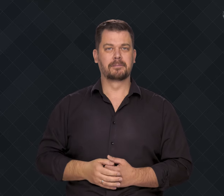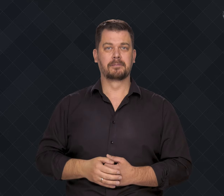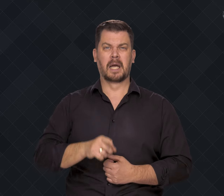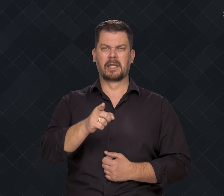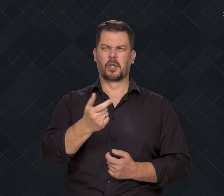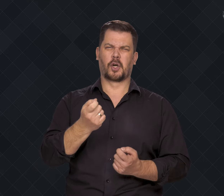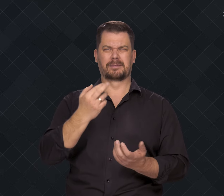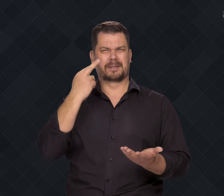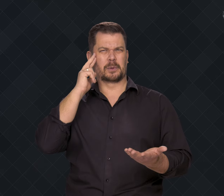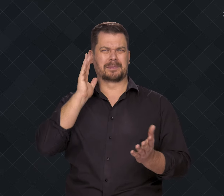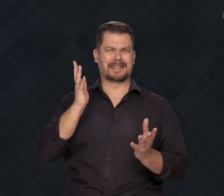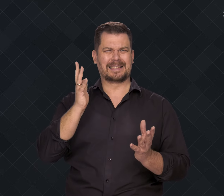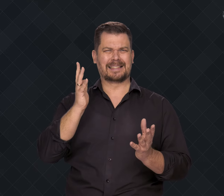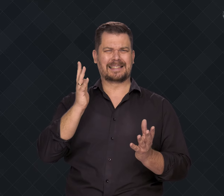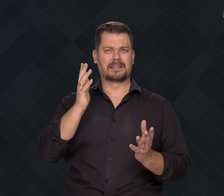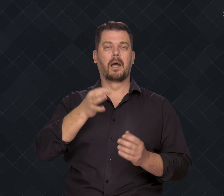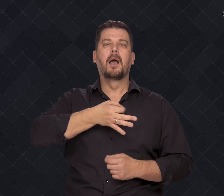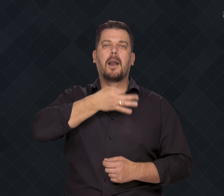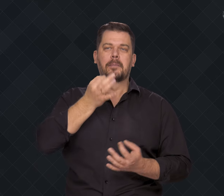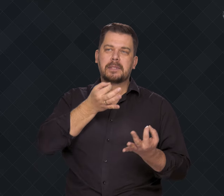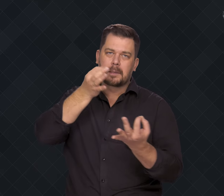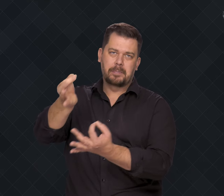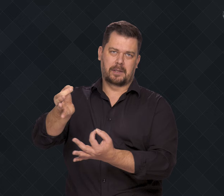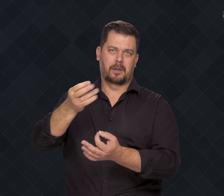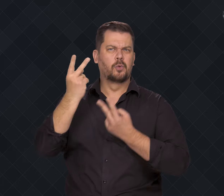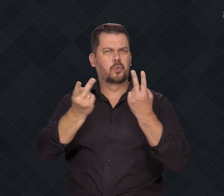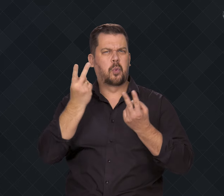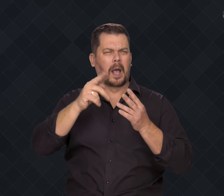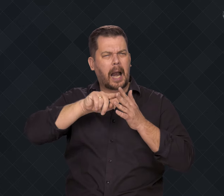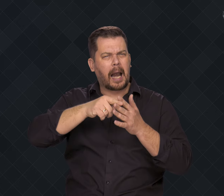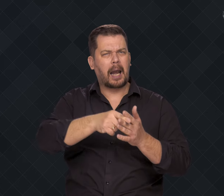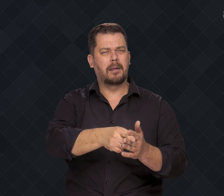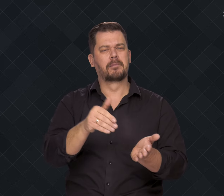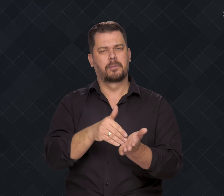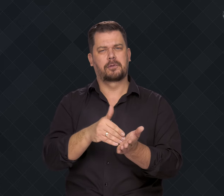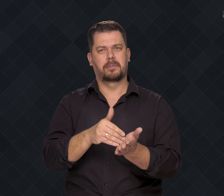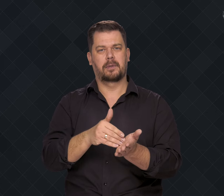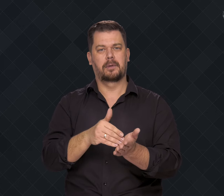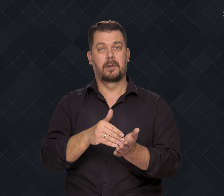If you don't understand something, ask questions, seek information.